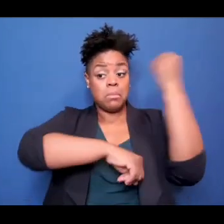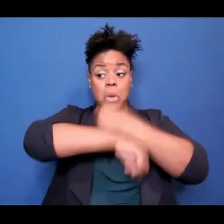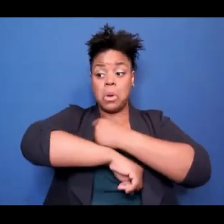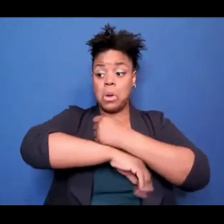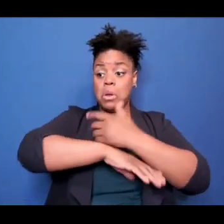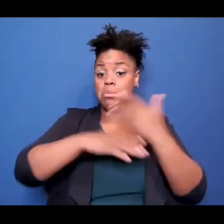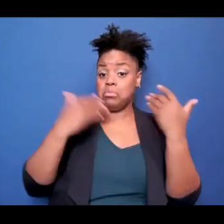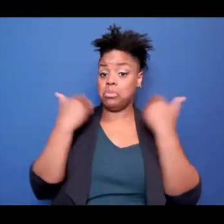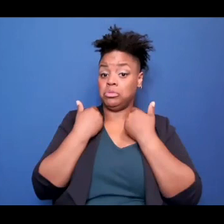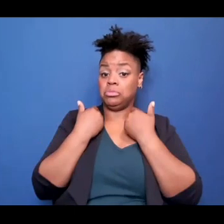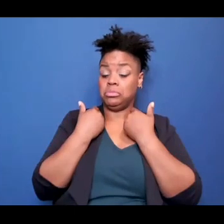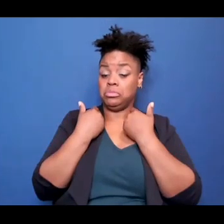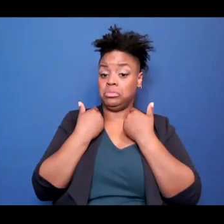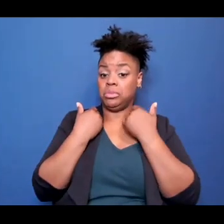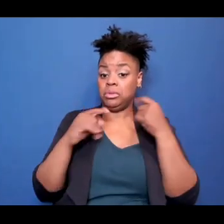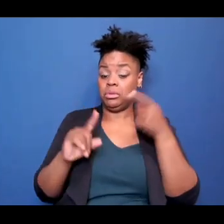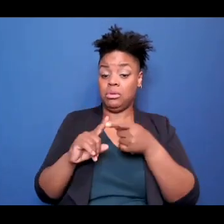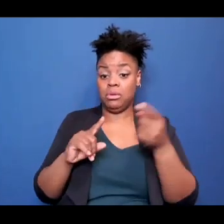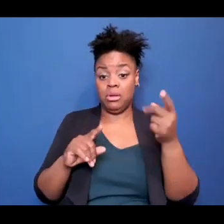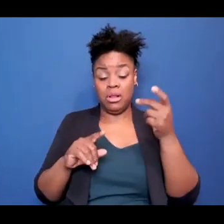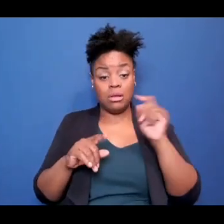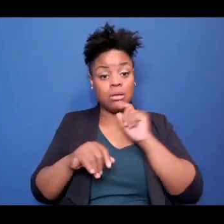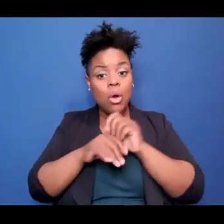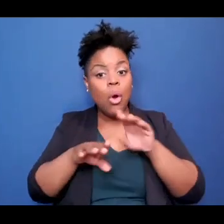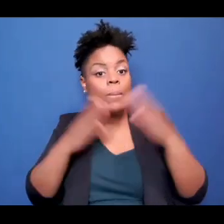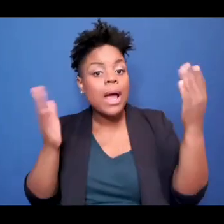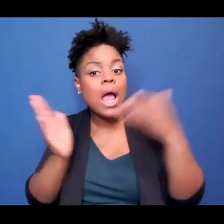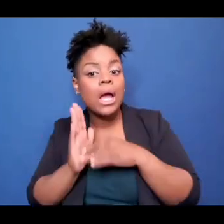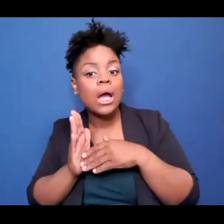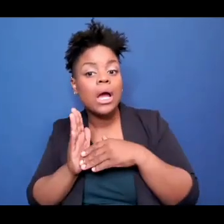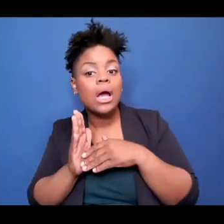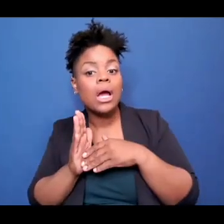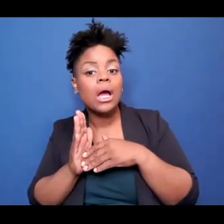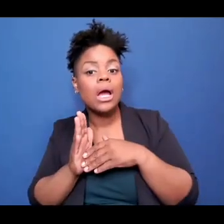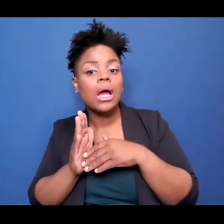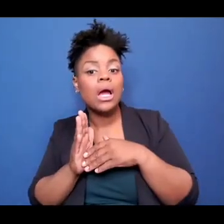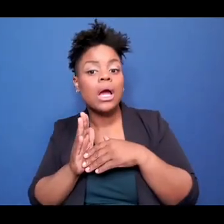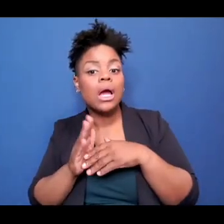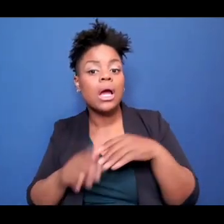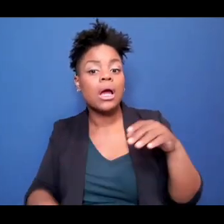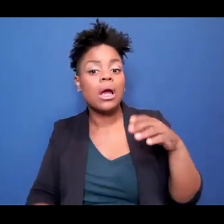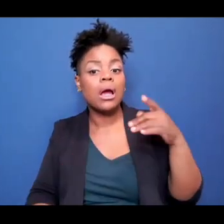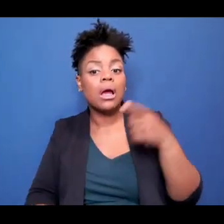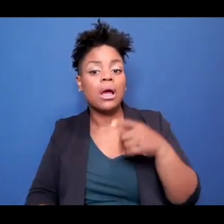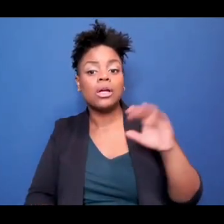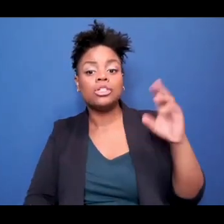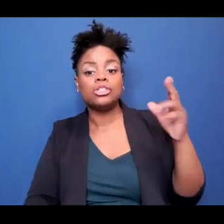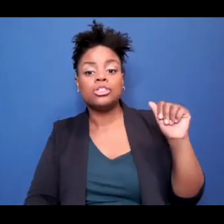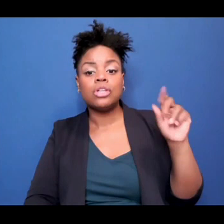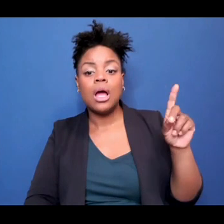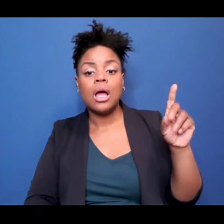GOING BANKRUPT IN THE EARLY 1980 S. IT WAS THEN REVIVED YEARS LATER IN 1998 BY CHAD STEVENS, THE